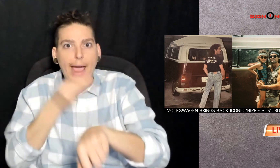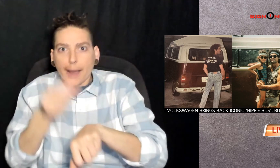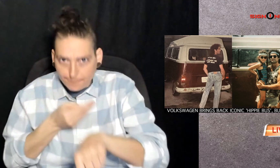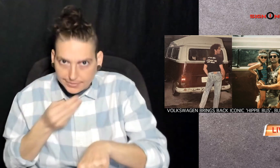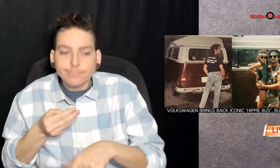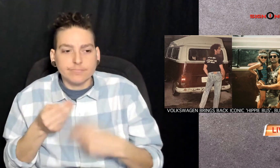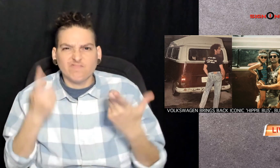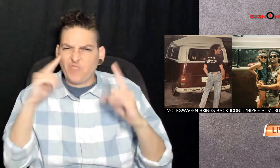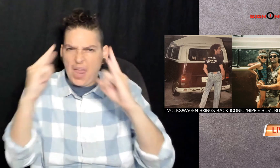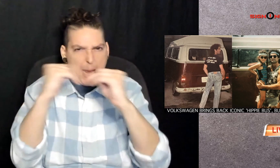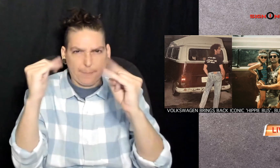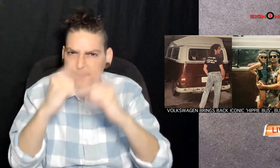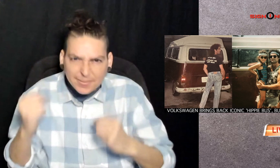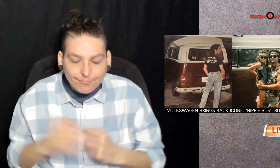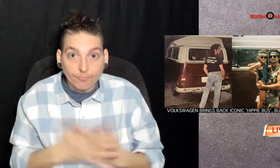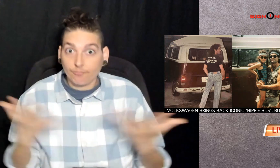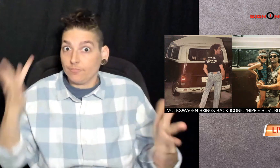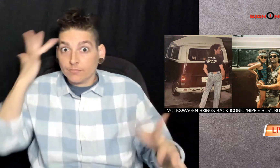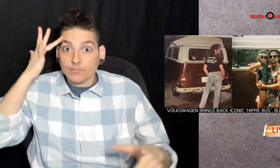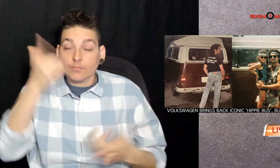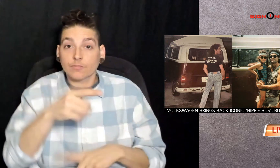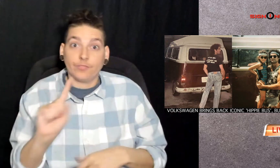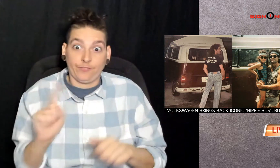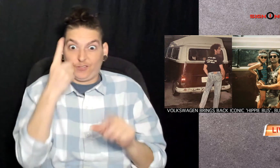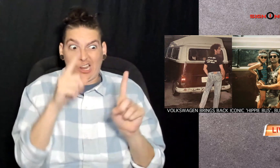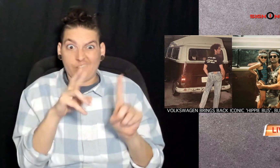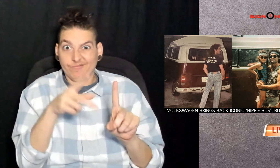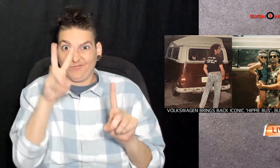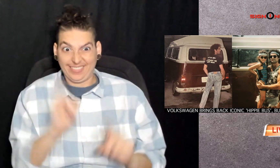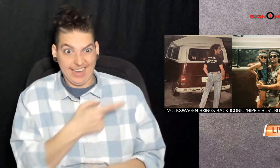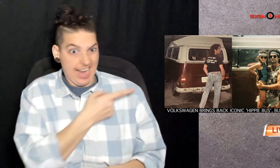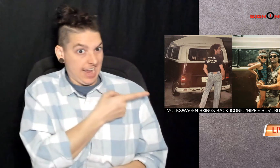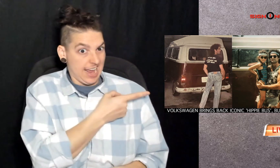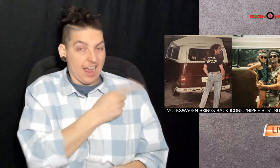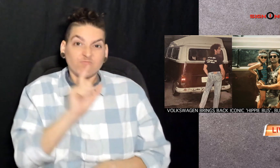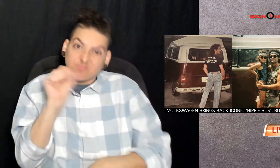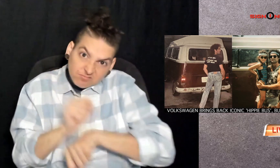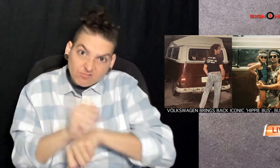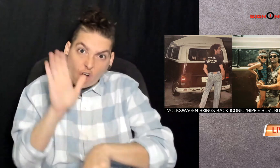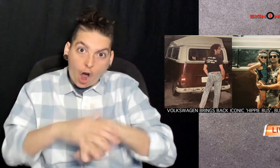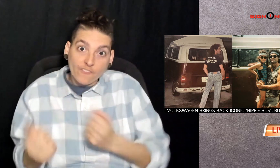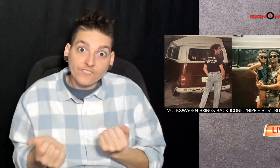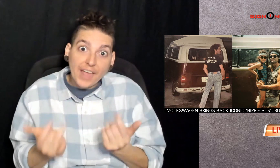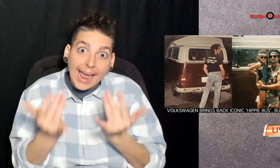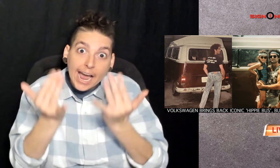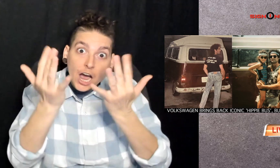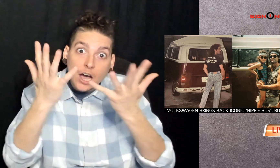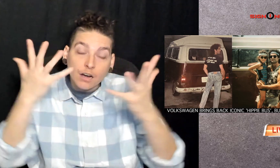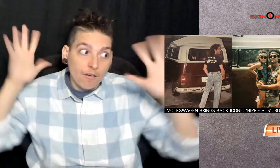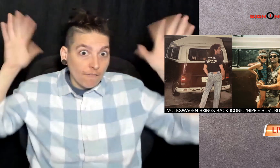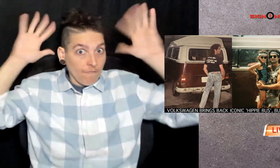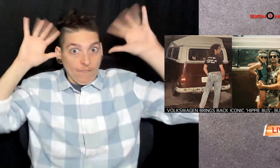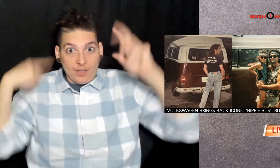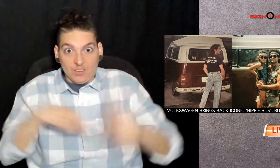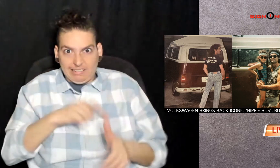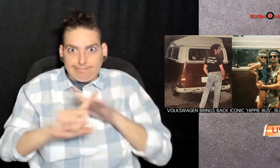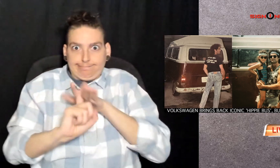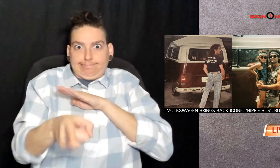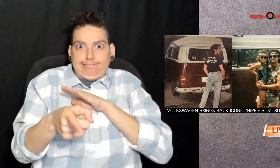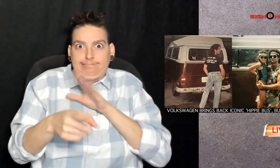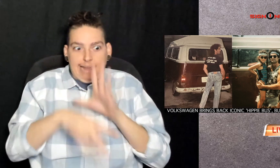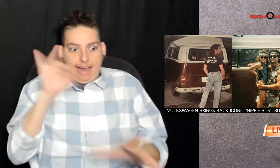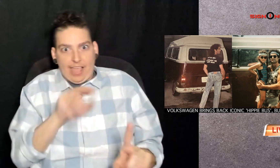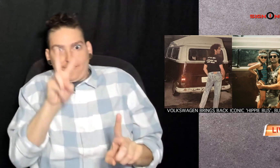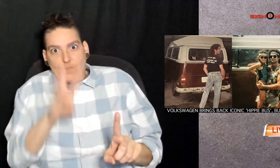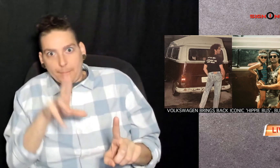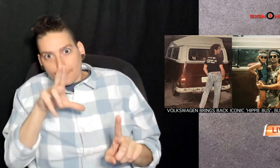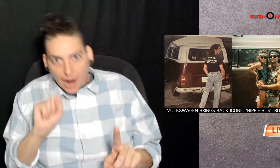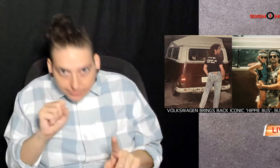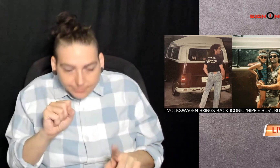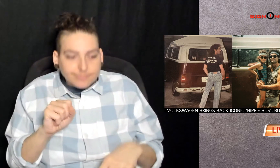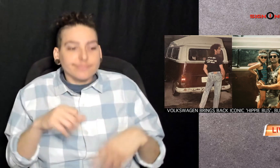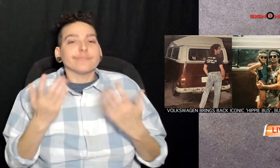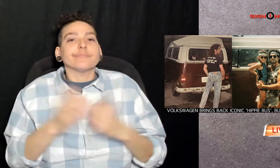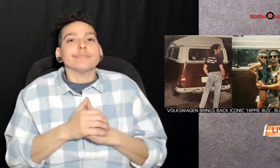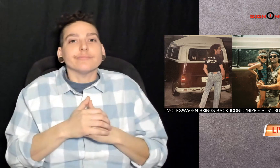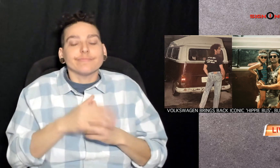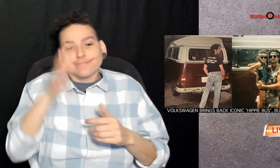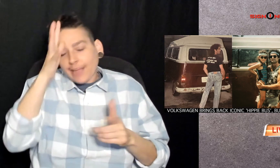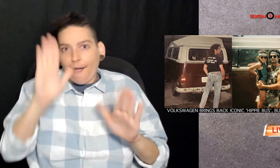for camping now that first VW it actually caught on fire we all had to escape that one